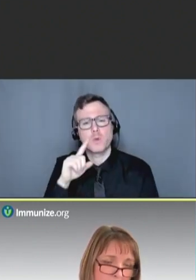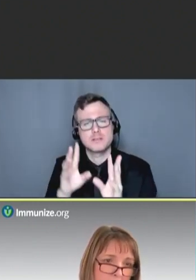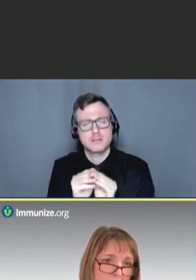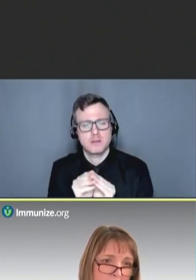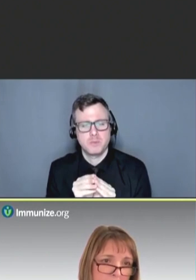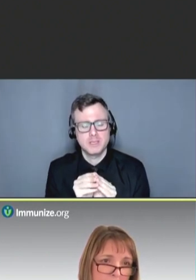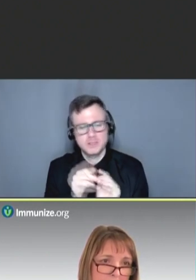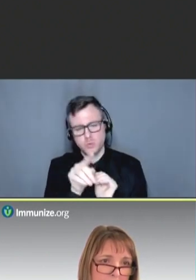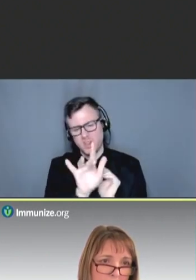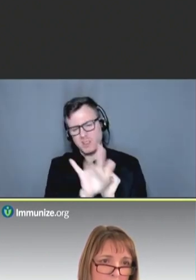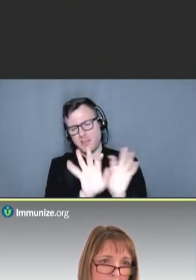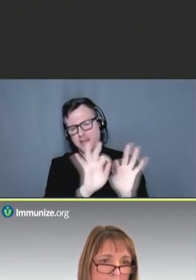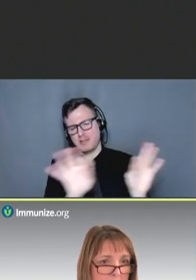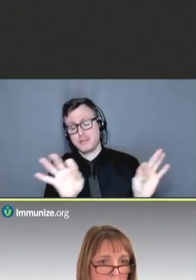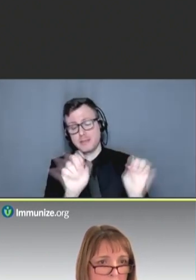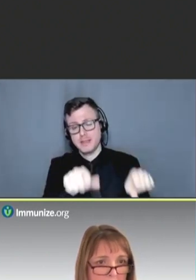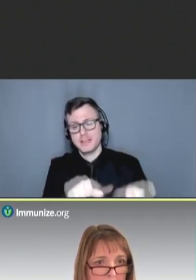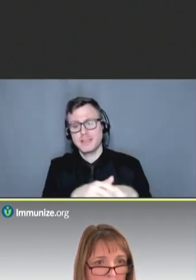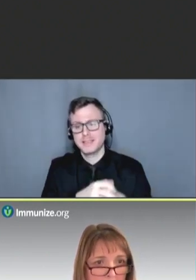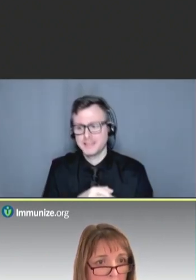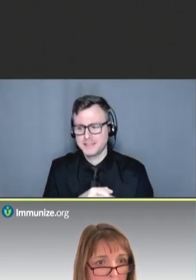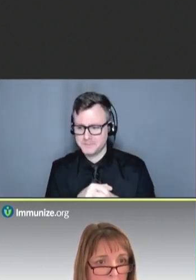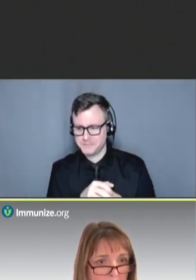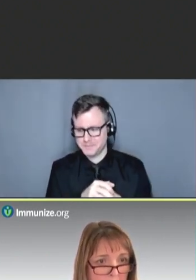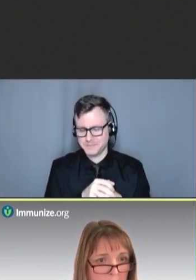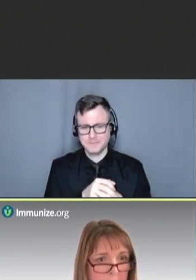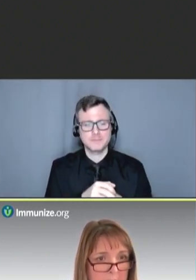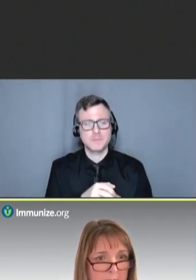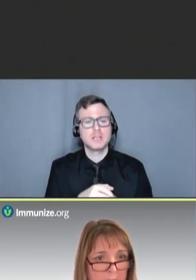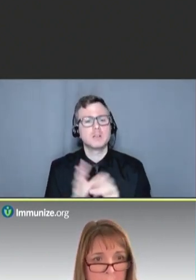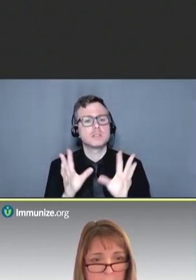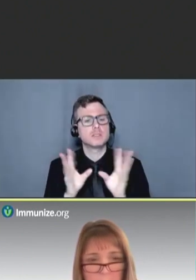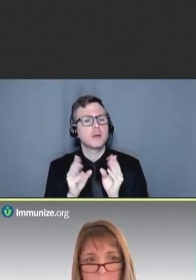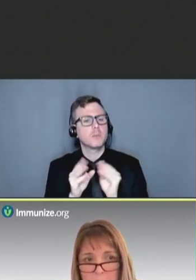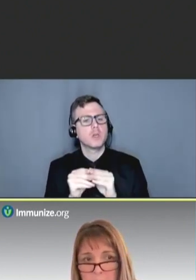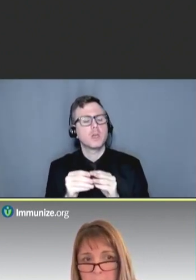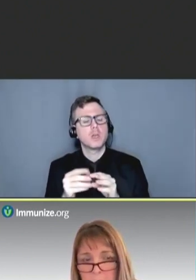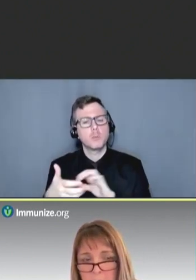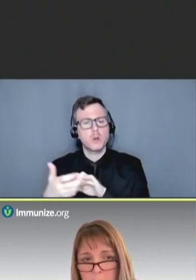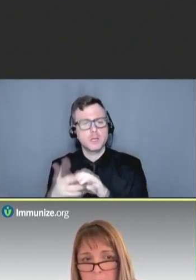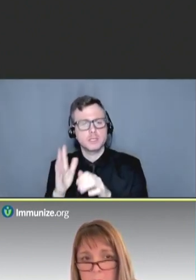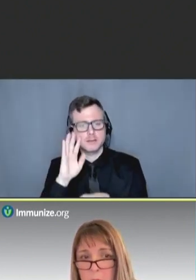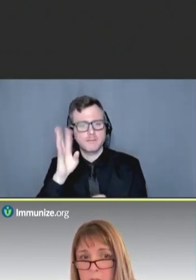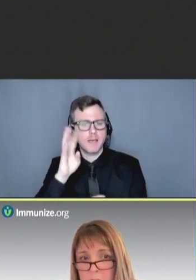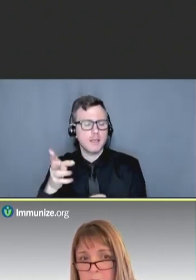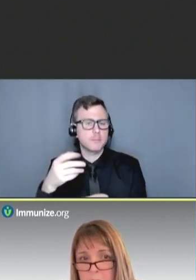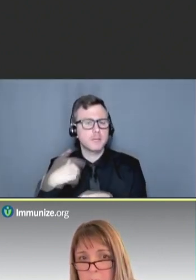And then lastly, when The Summit partners work to develop tools, we also work to make